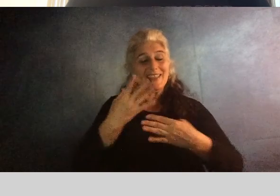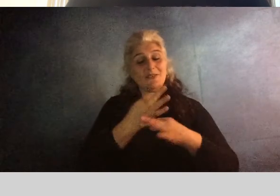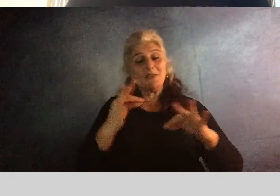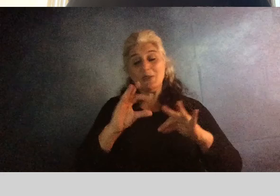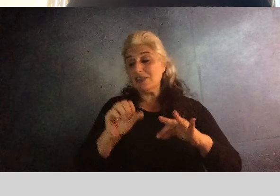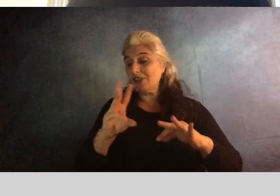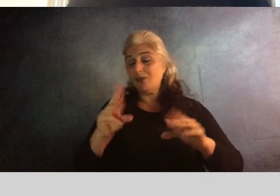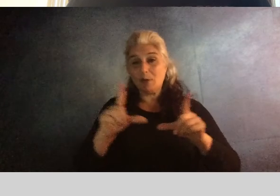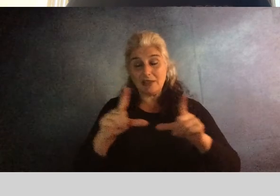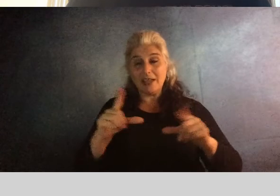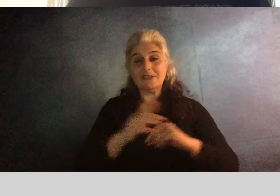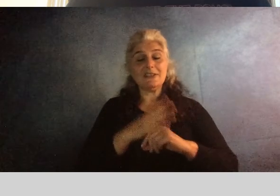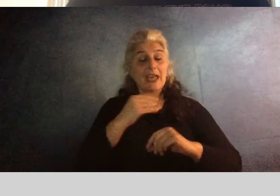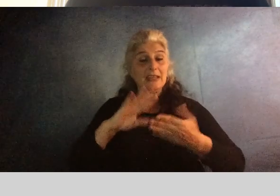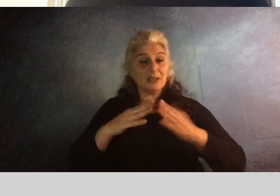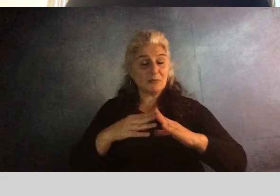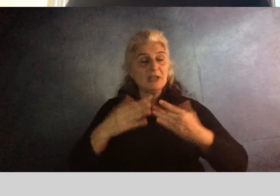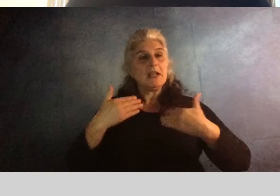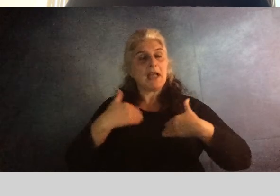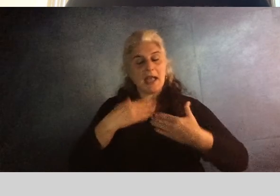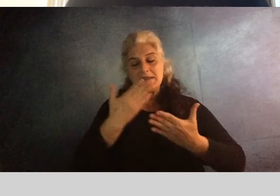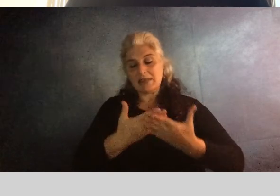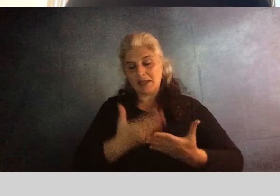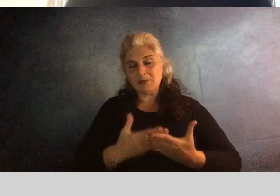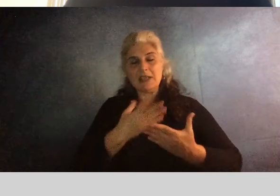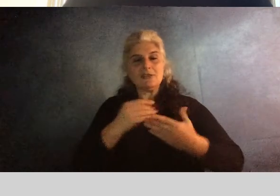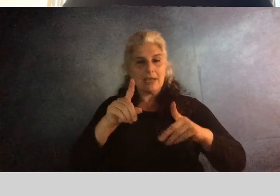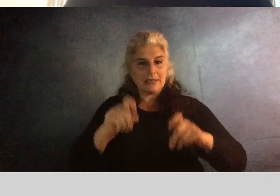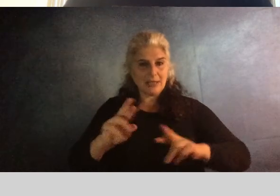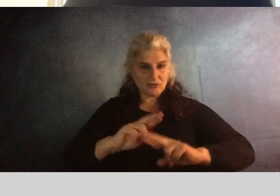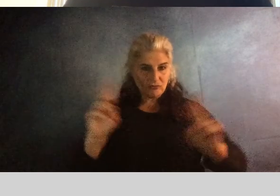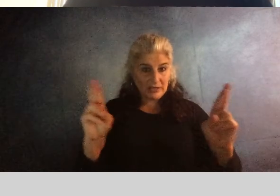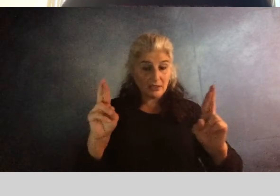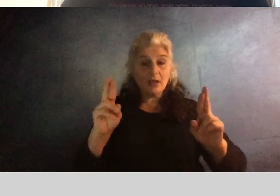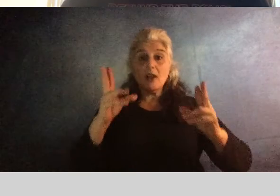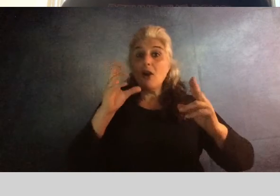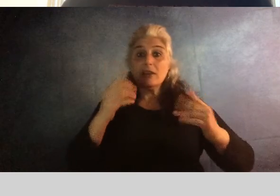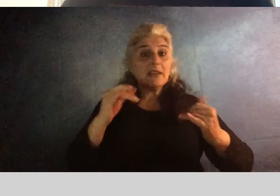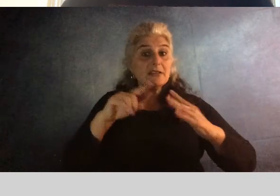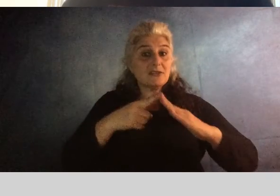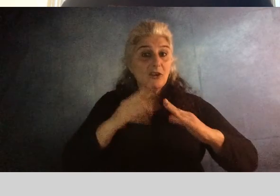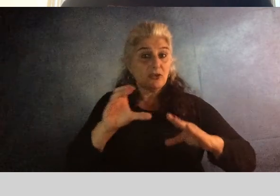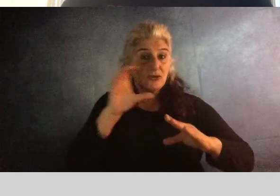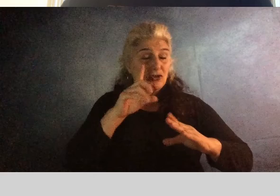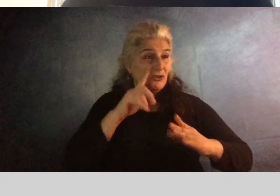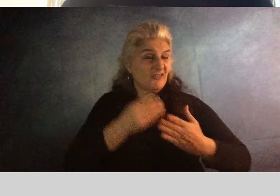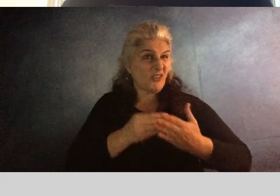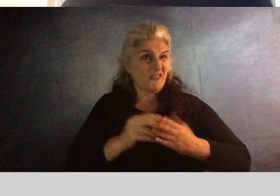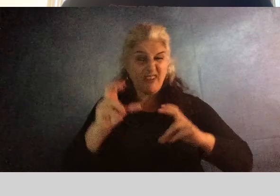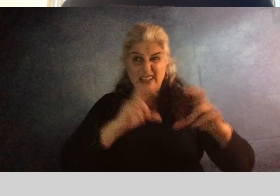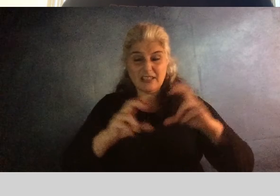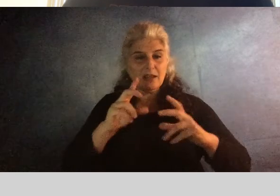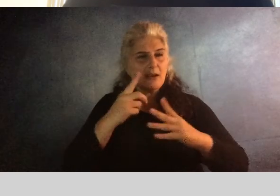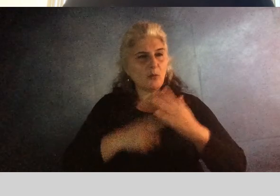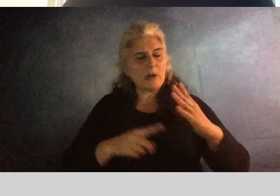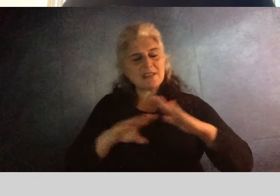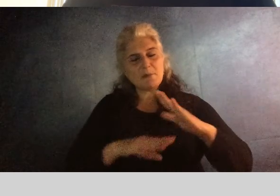some basic functionality, documentation and tests. Let's start your search for funding. What are some of the elements of a good application?